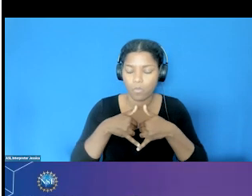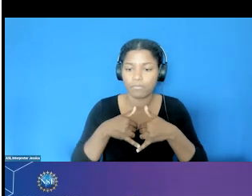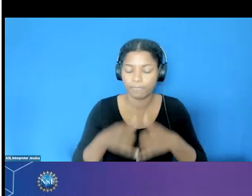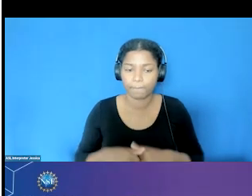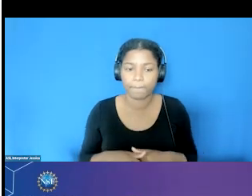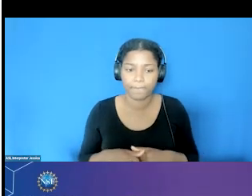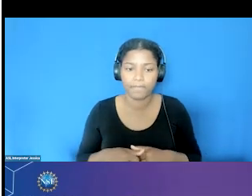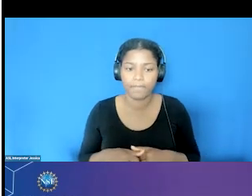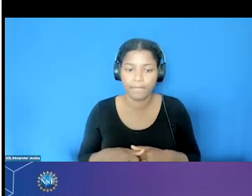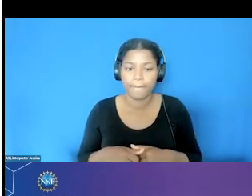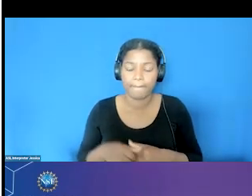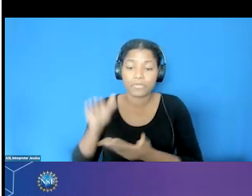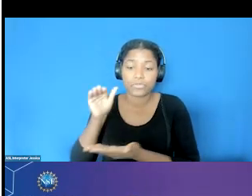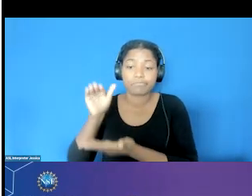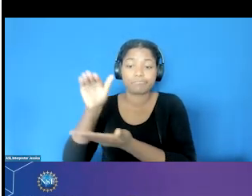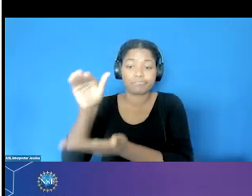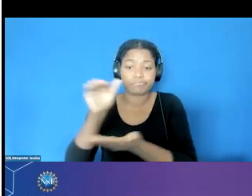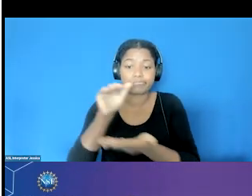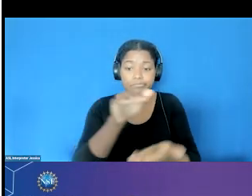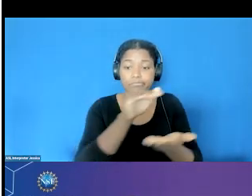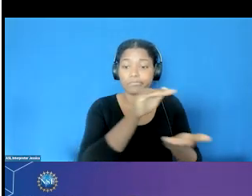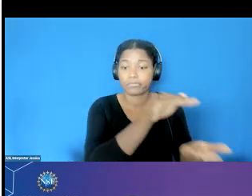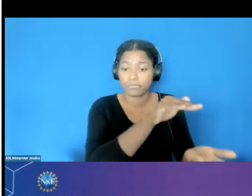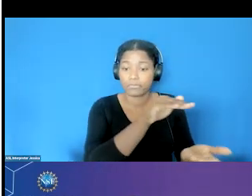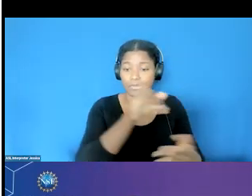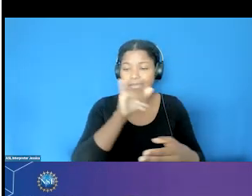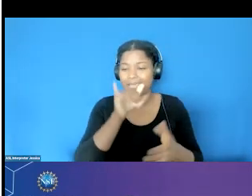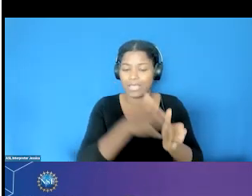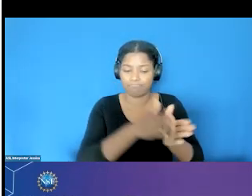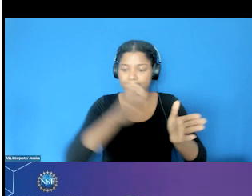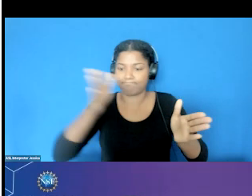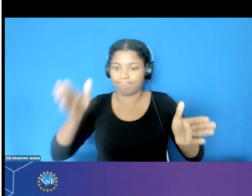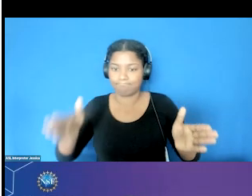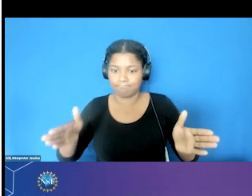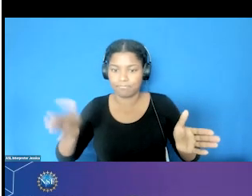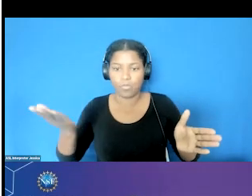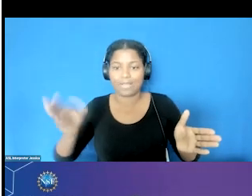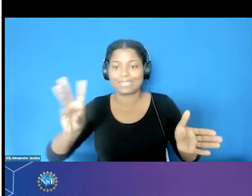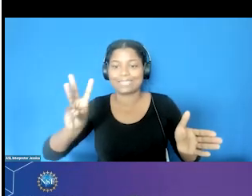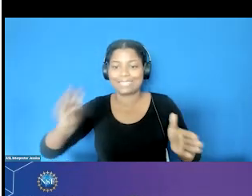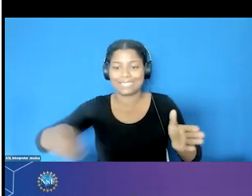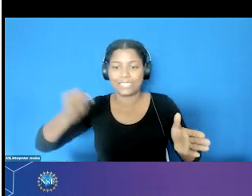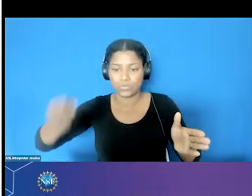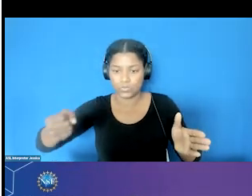Based upon appropriation law, that period of performance is generally six years from the date